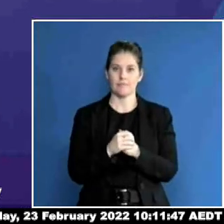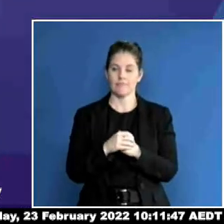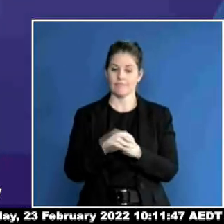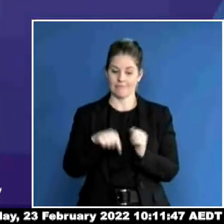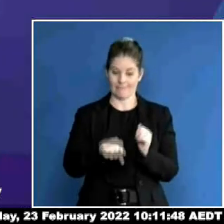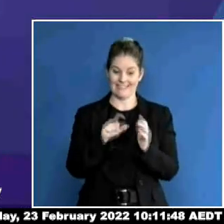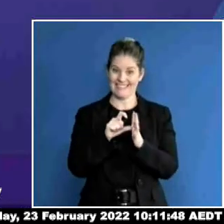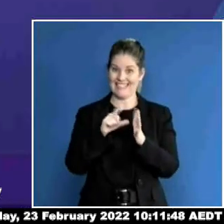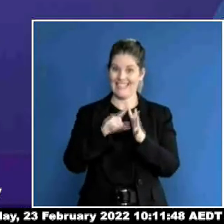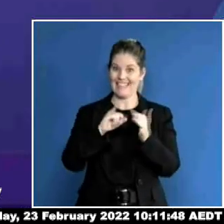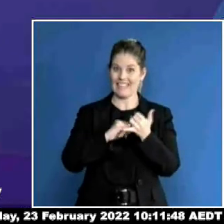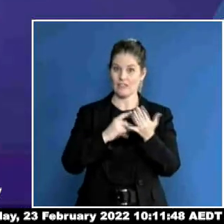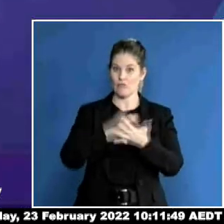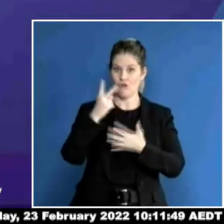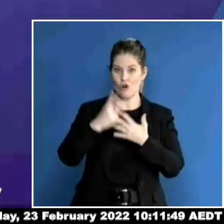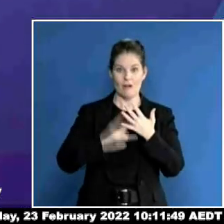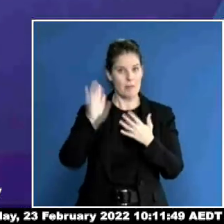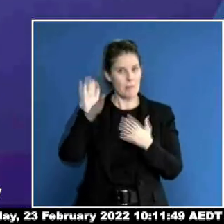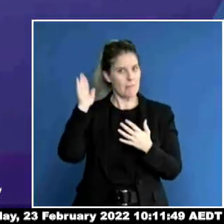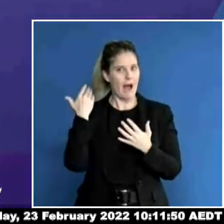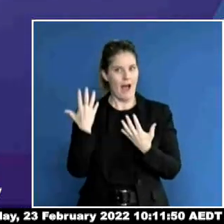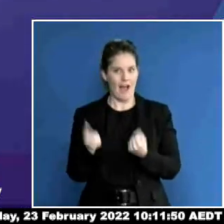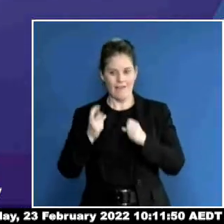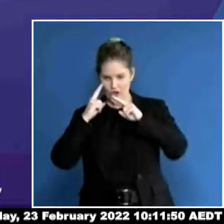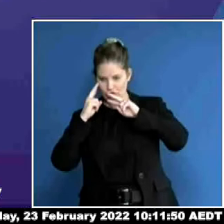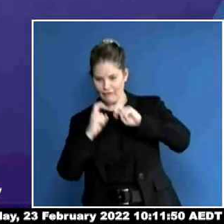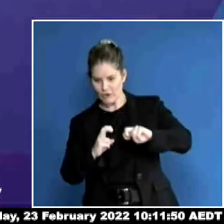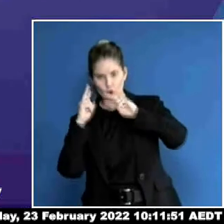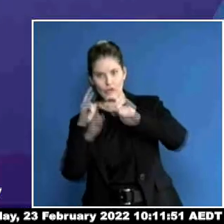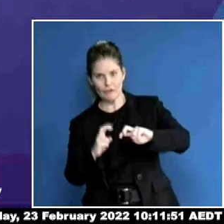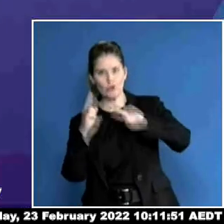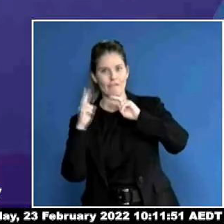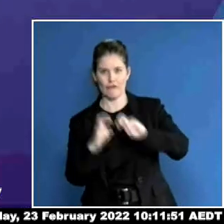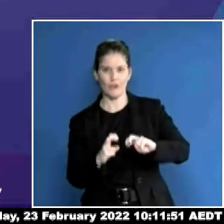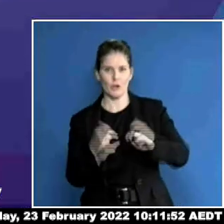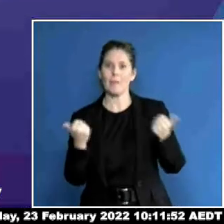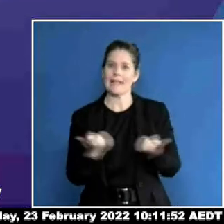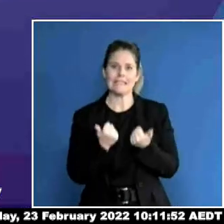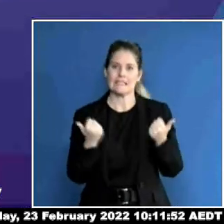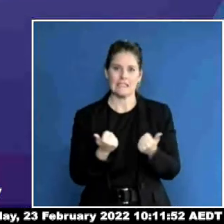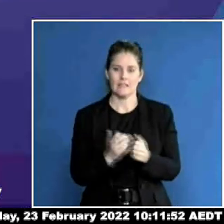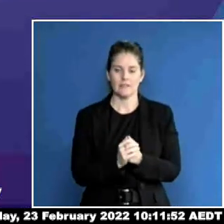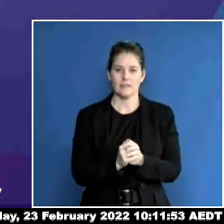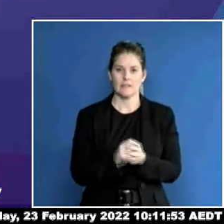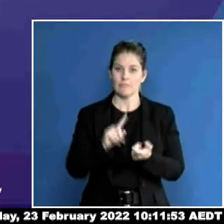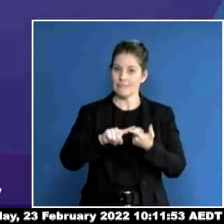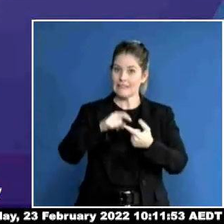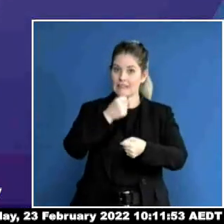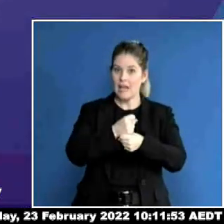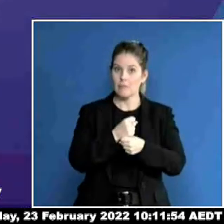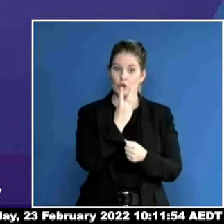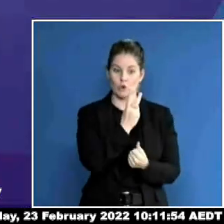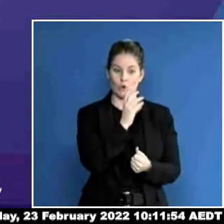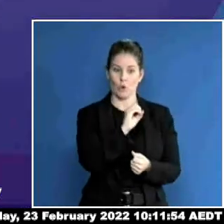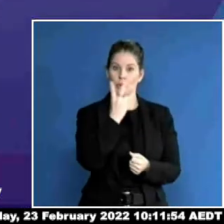occasion. For example, in 2020, the Boston Consulting Group completed a review of the